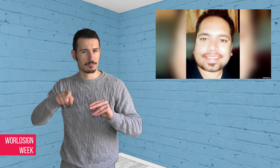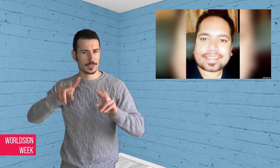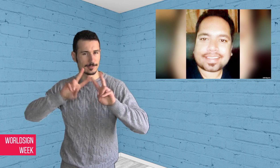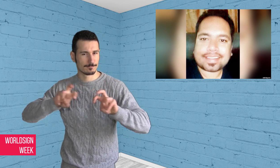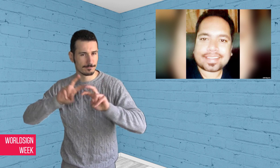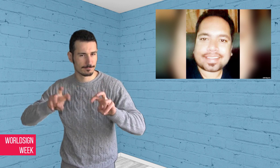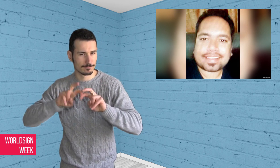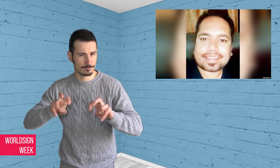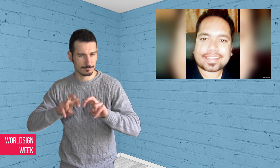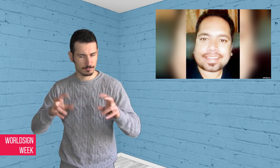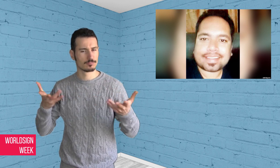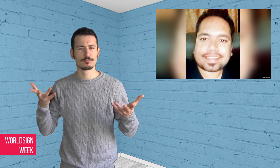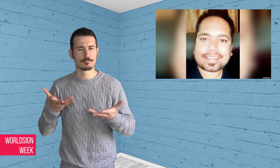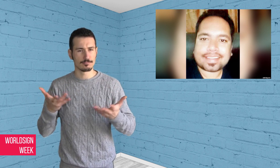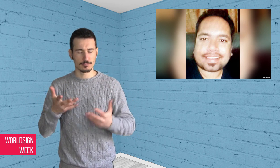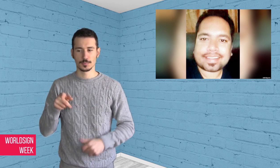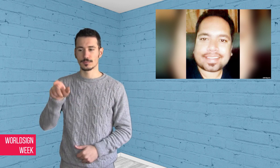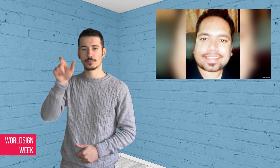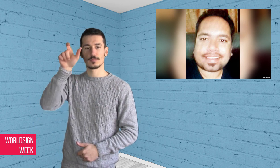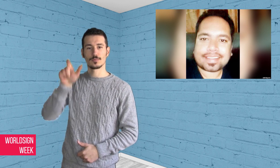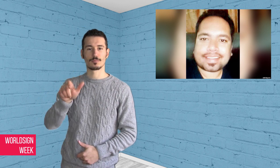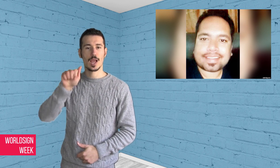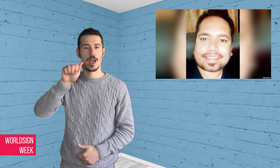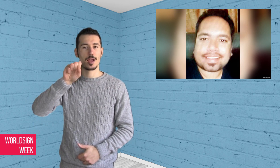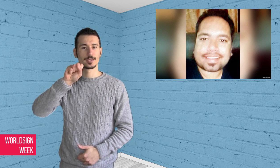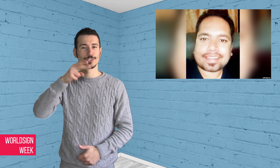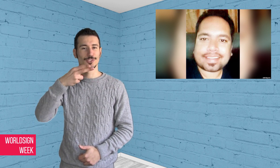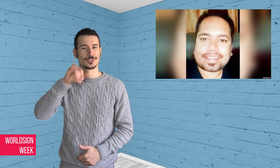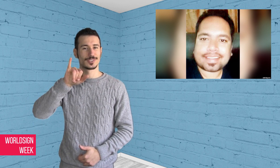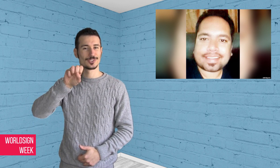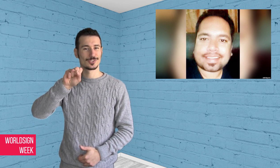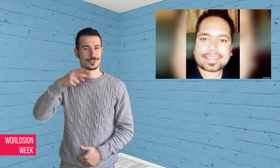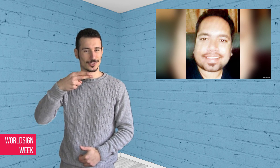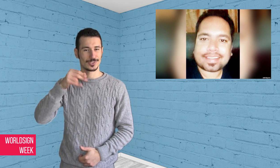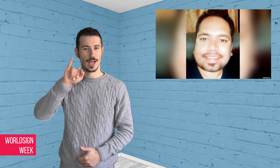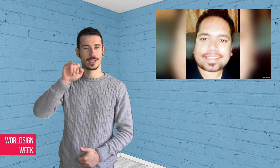Ashish Inok, a caretaker, was accused of